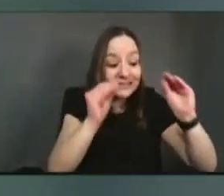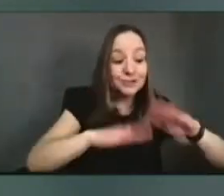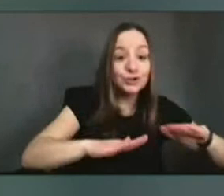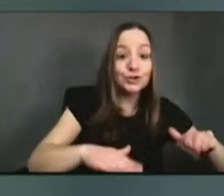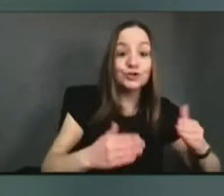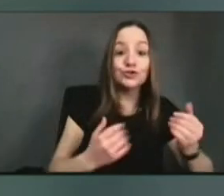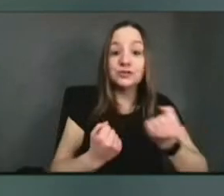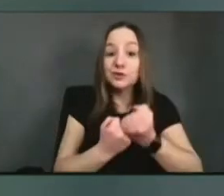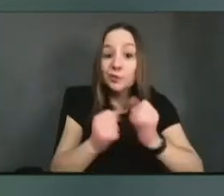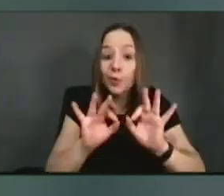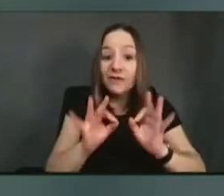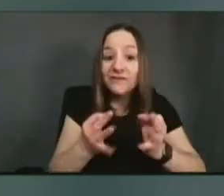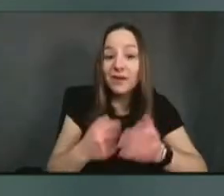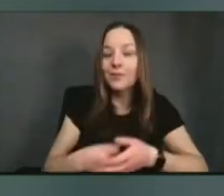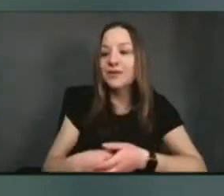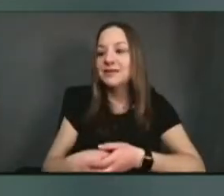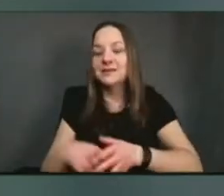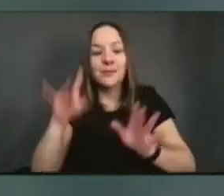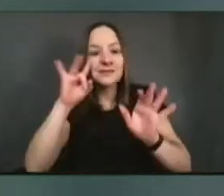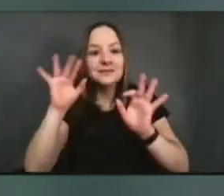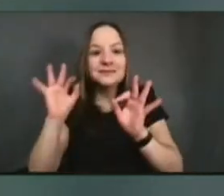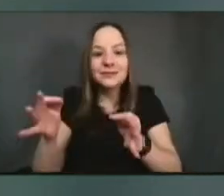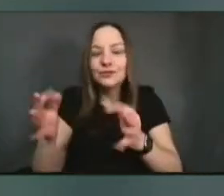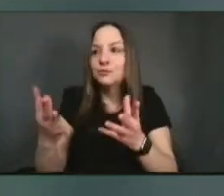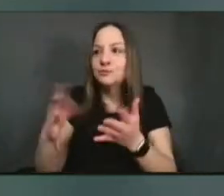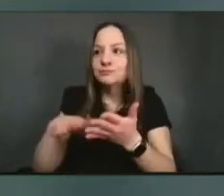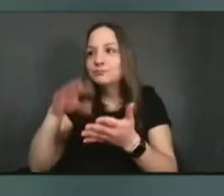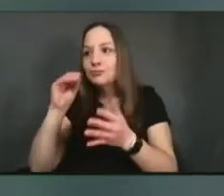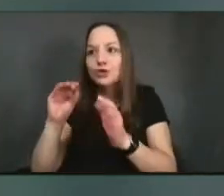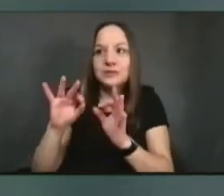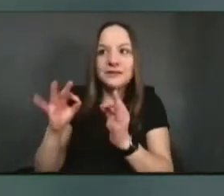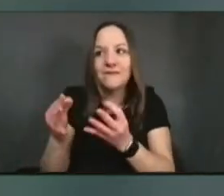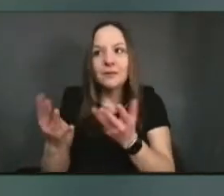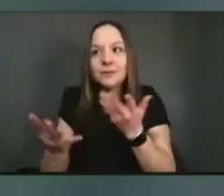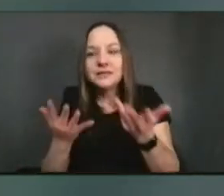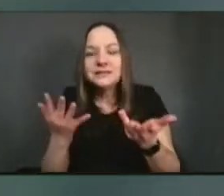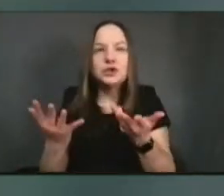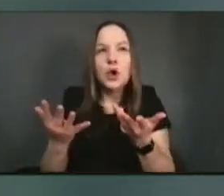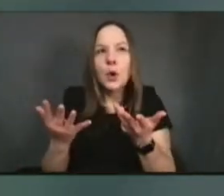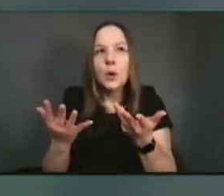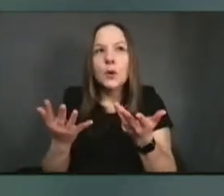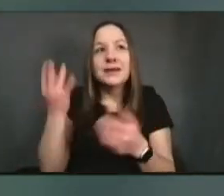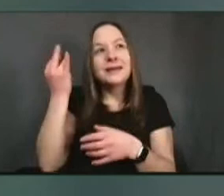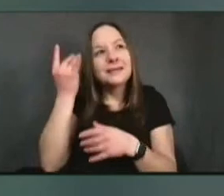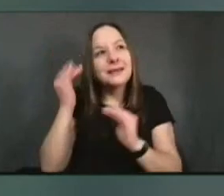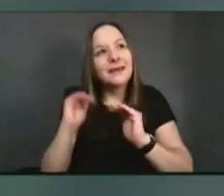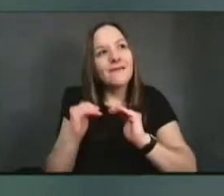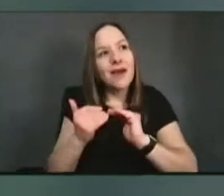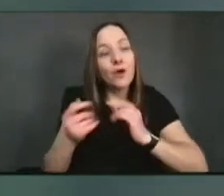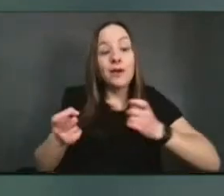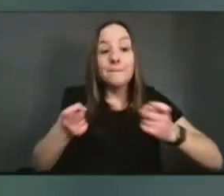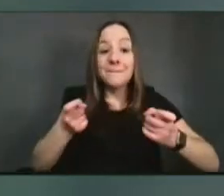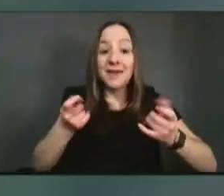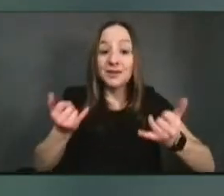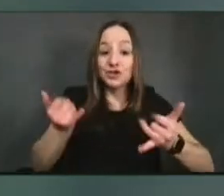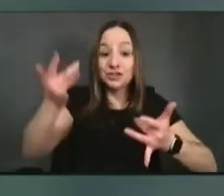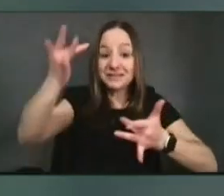we educate Children. We support families. We make all of those decisions around teaching and learning. And so in the space